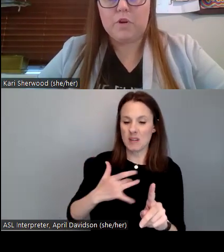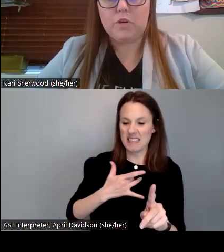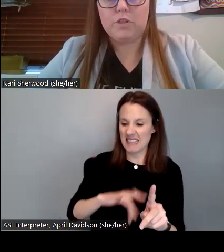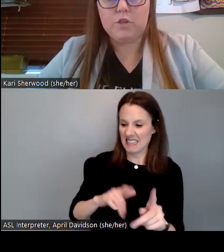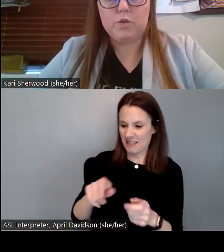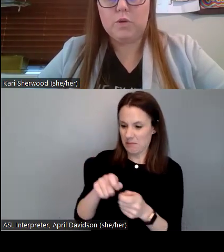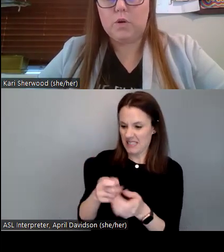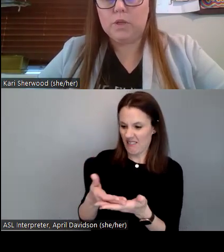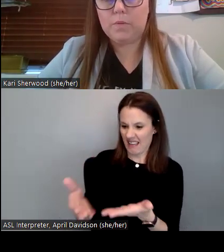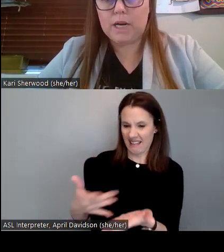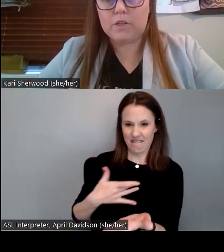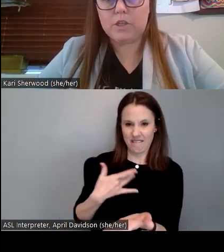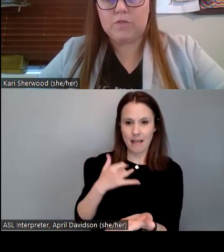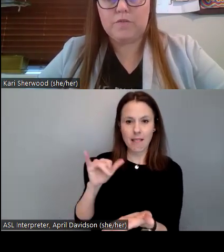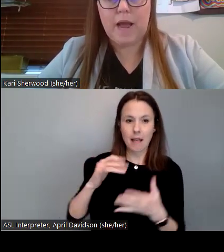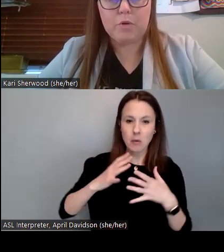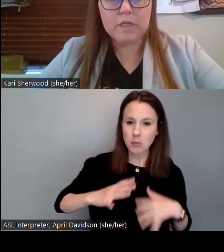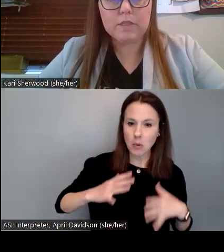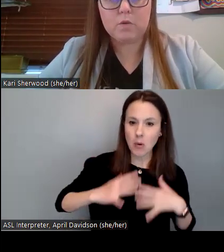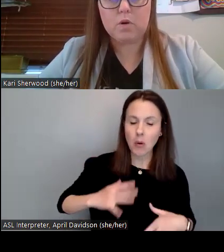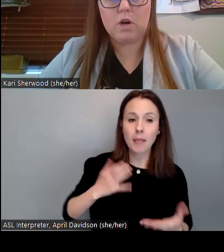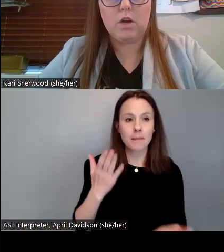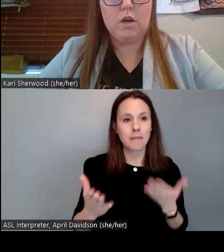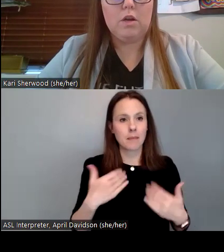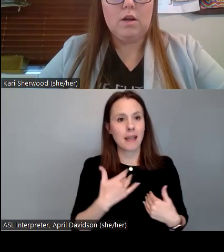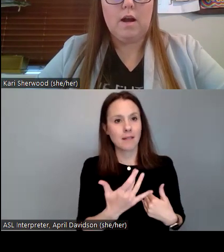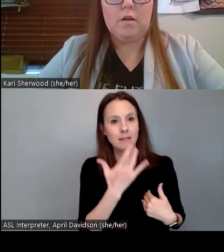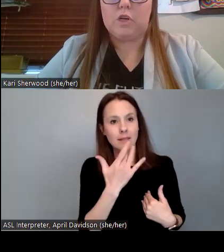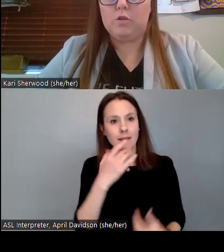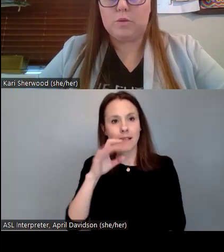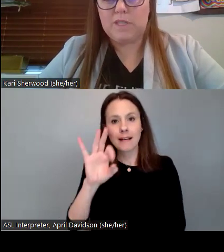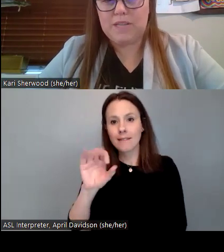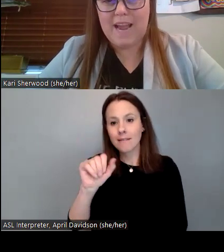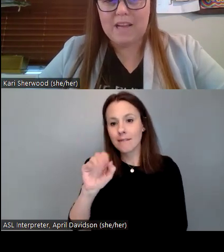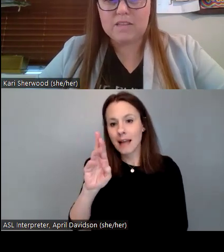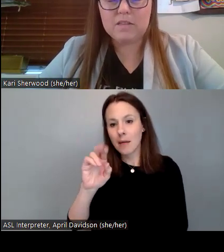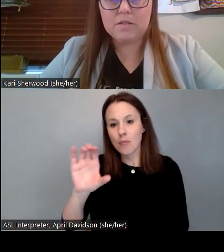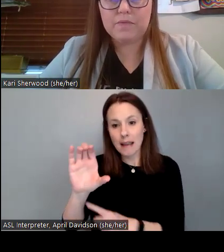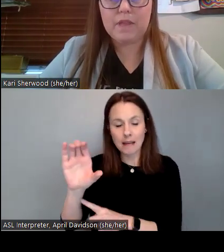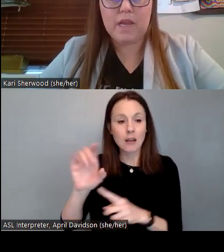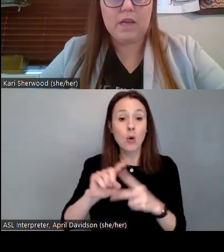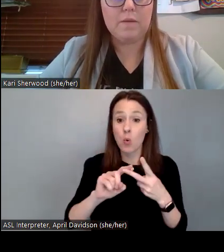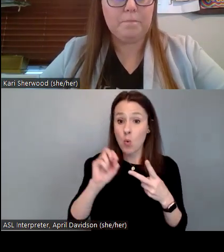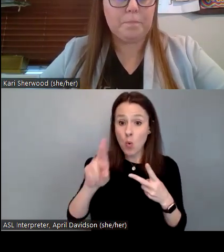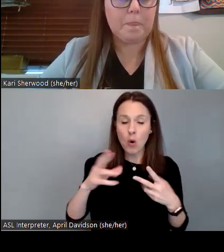to only wear certain fabrics or clothes with no tags.